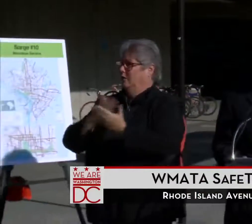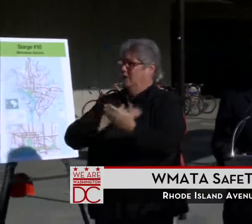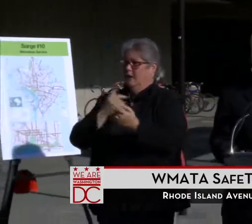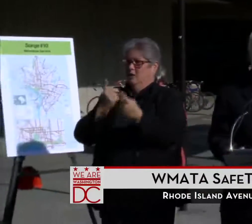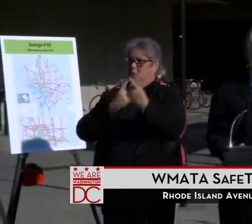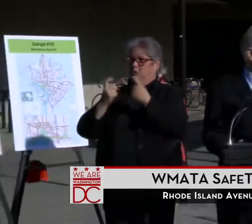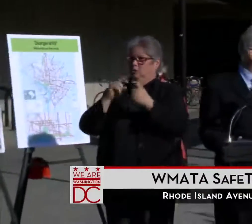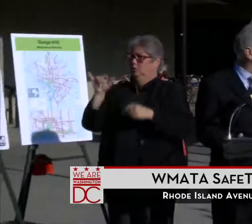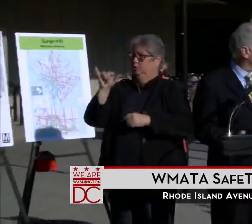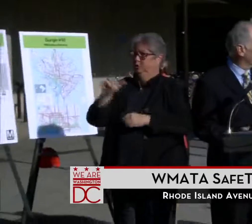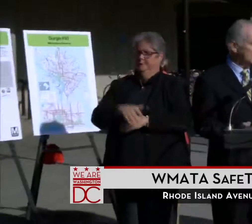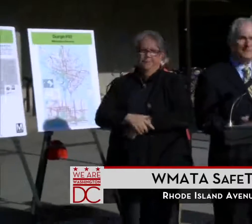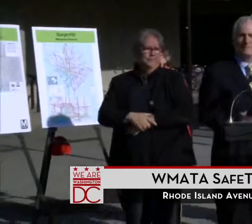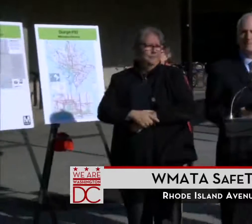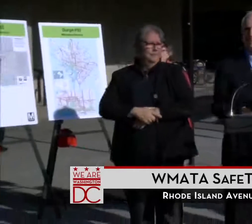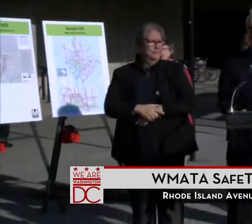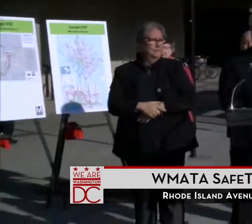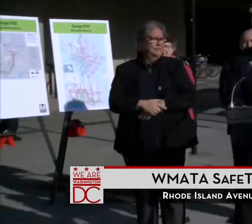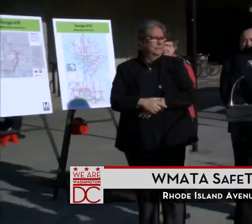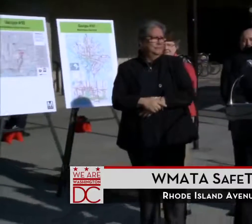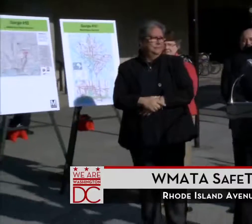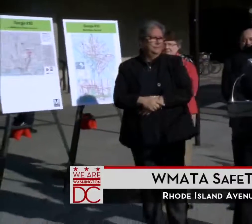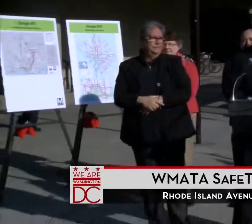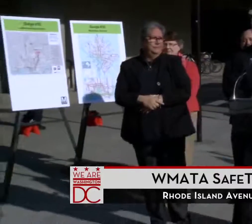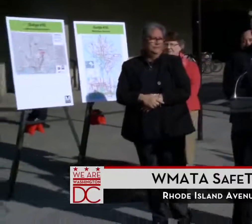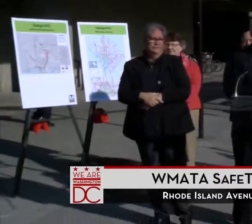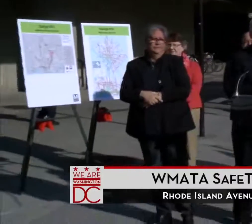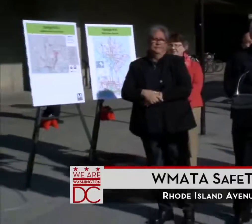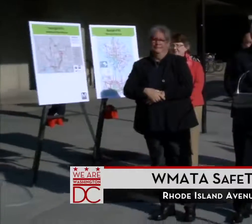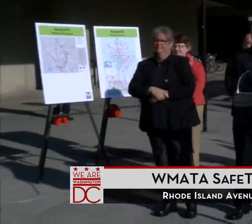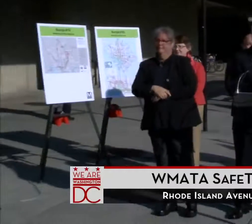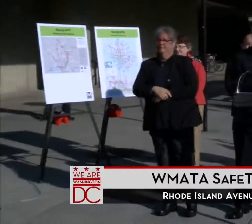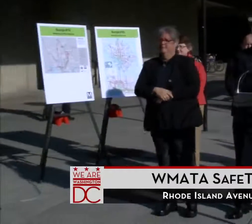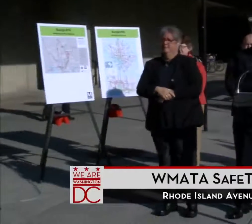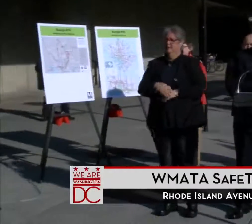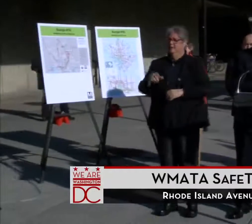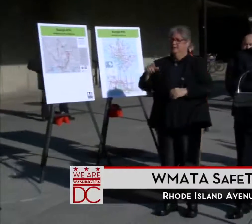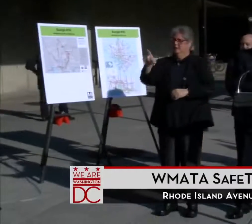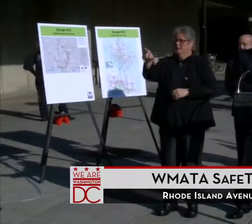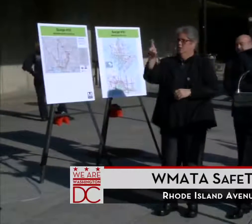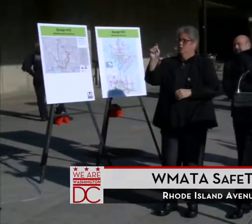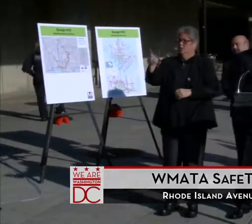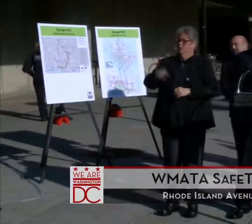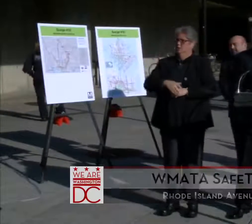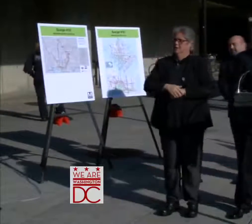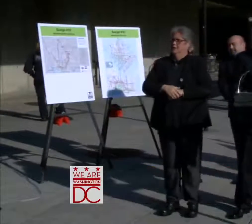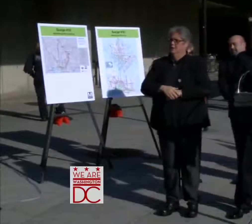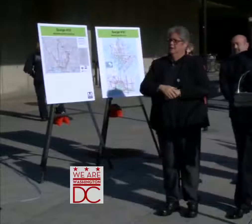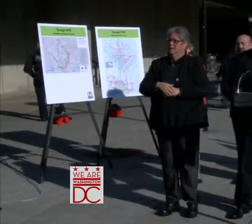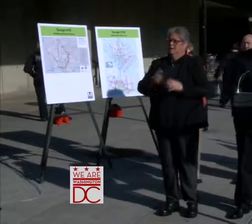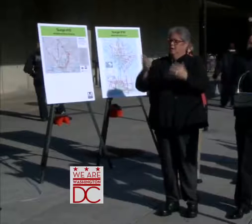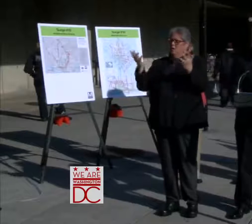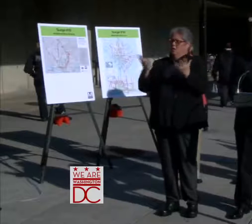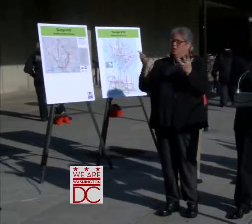AS WELL. WHAT SPECIFICALLY -- . THIS IS THE FIRST SEGMENT SHUT DOWN IN THE DISTRICT I THINK SINCE JULY.